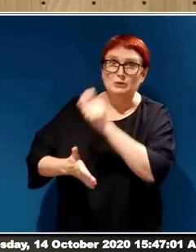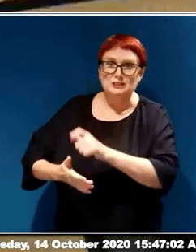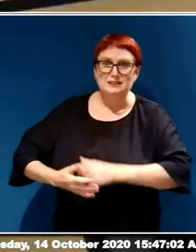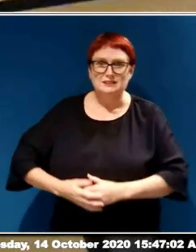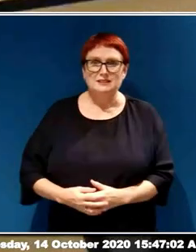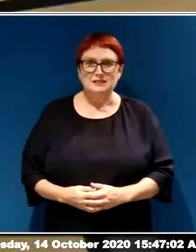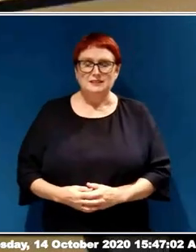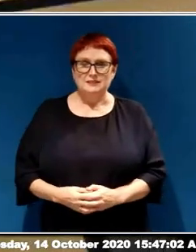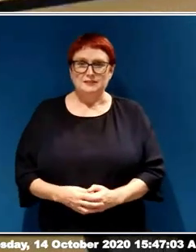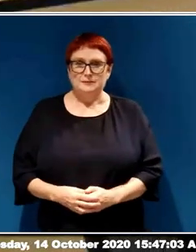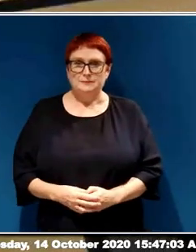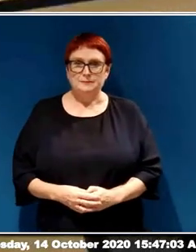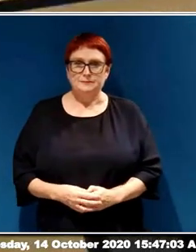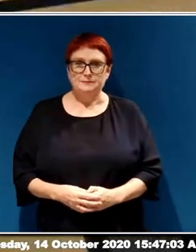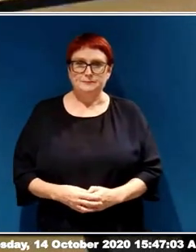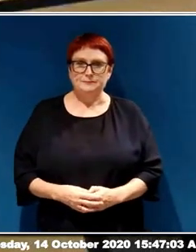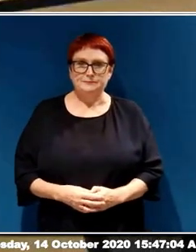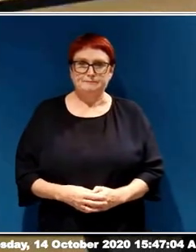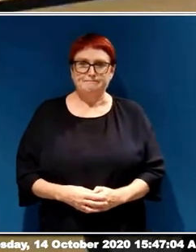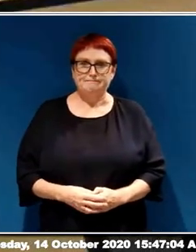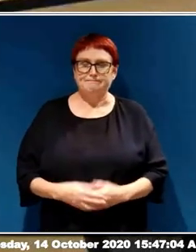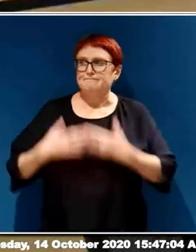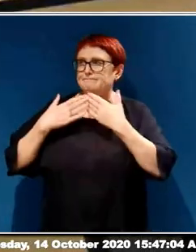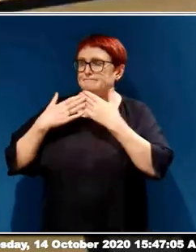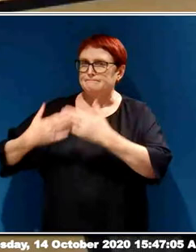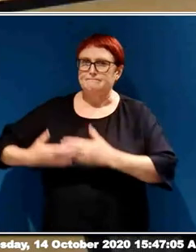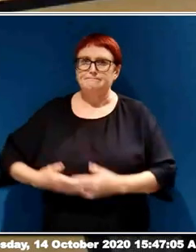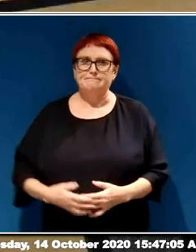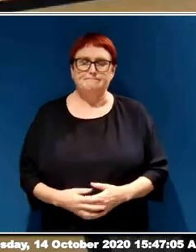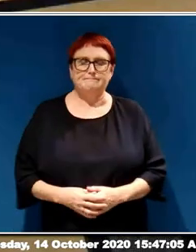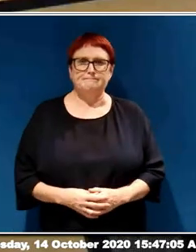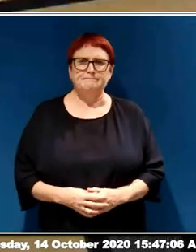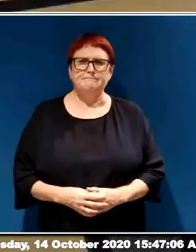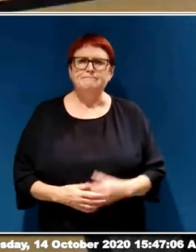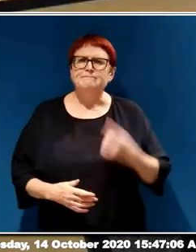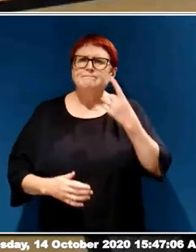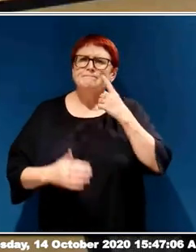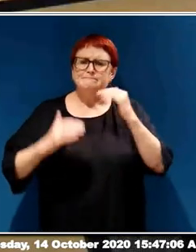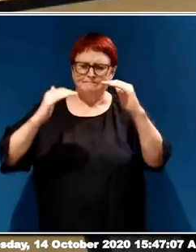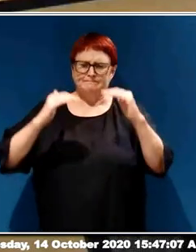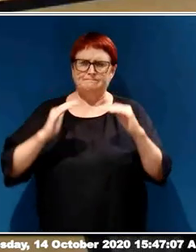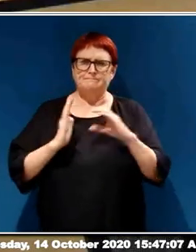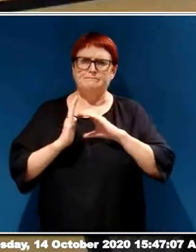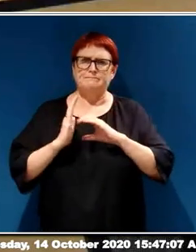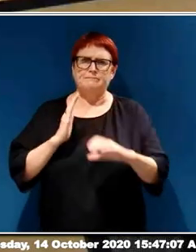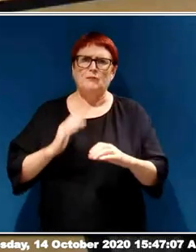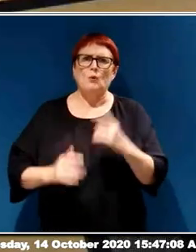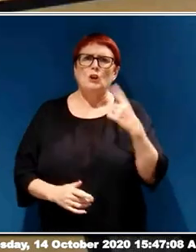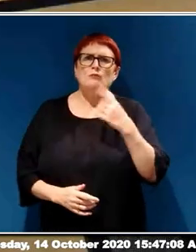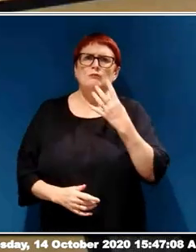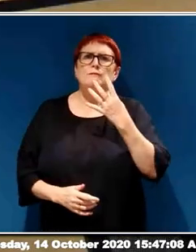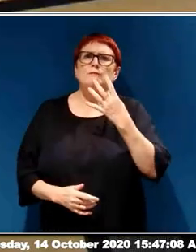Thank you. I want to take you to paragraph 140 of your statement which recommends that: ....